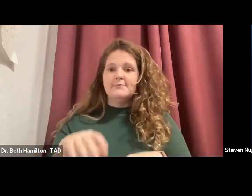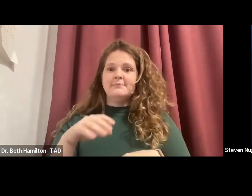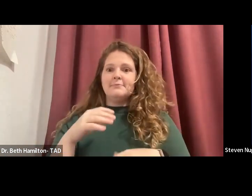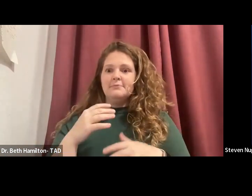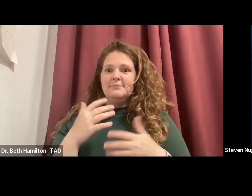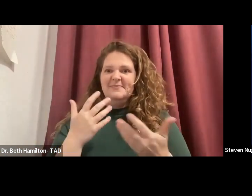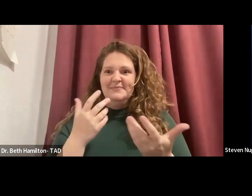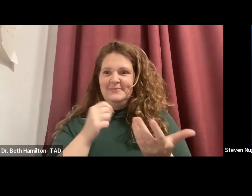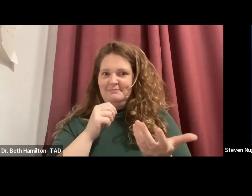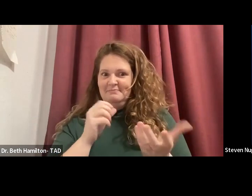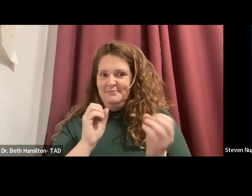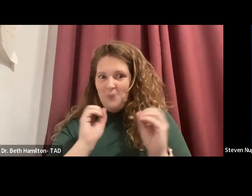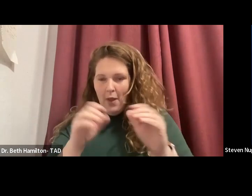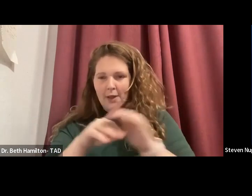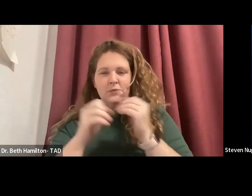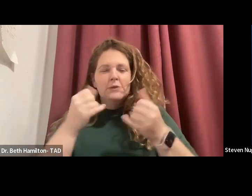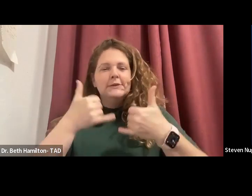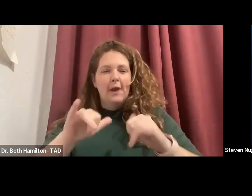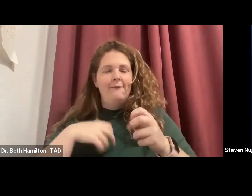some interpreters